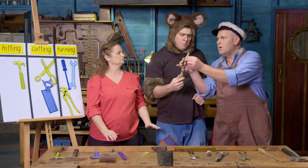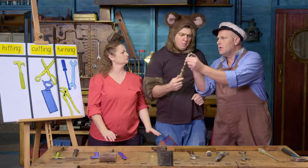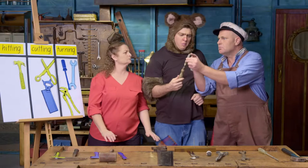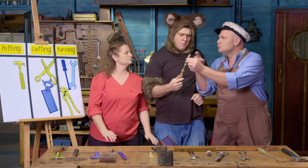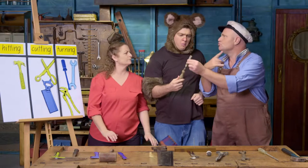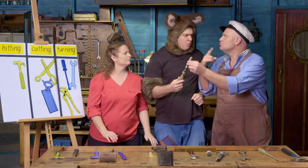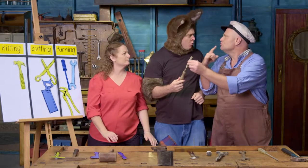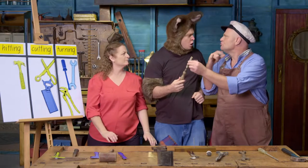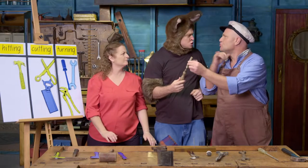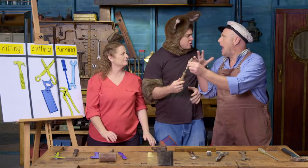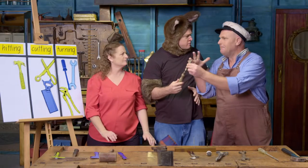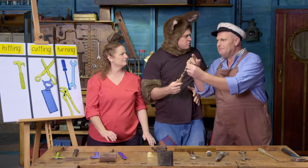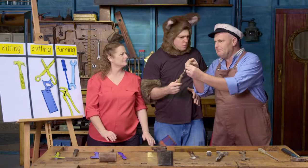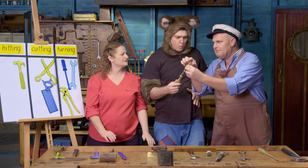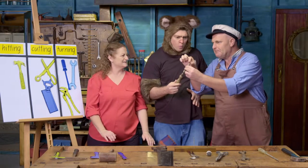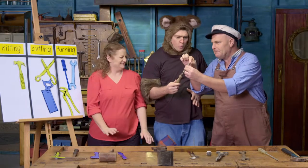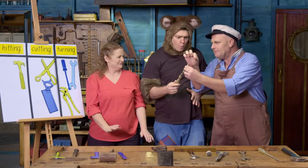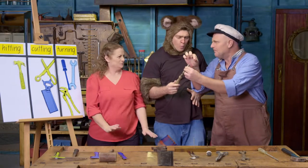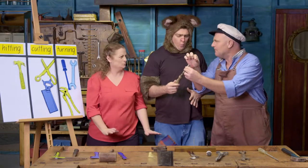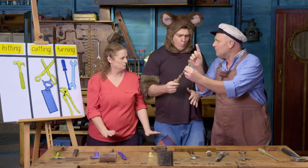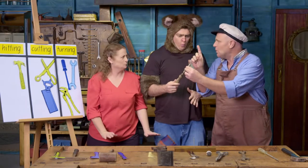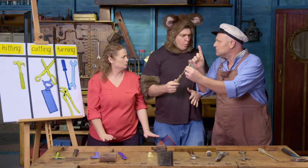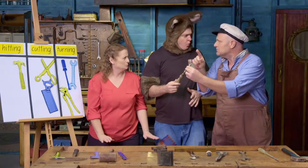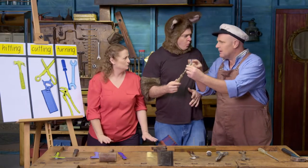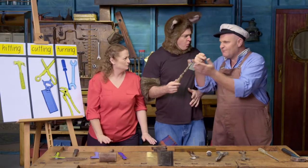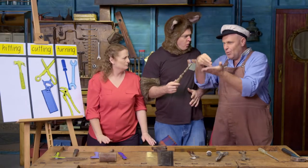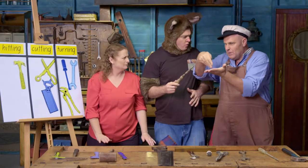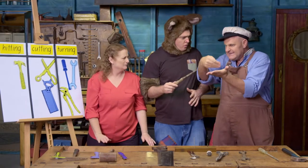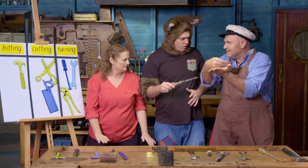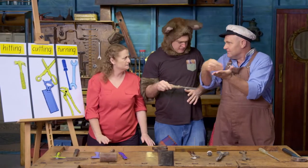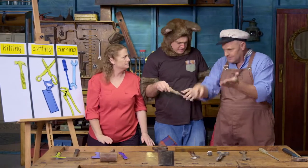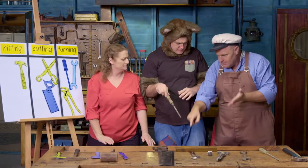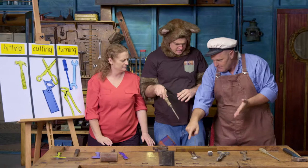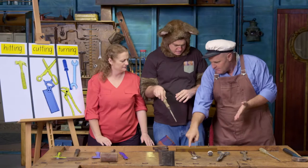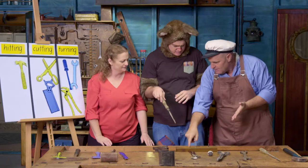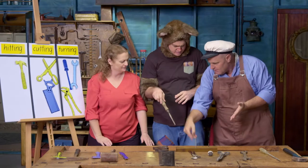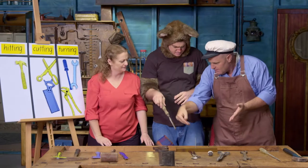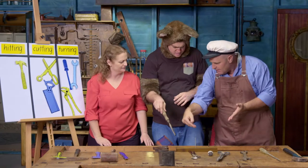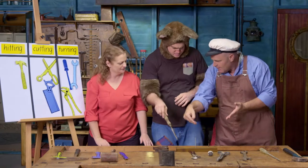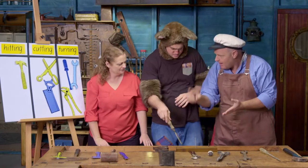Well, that's sharp. Oh. It's a chisel, and if you get the hammer...